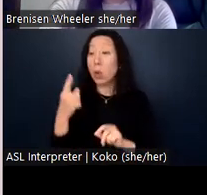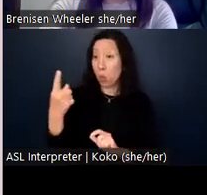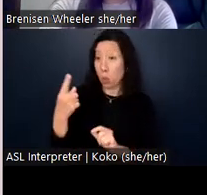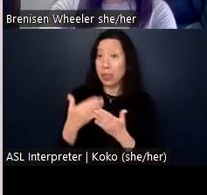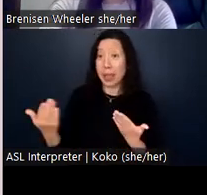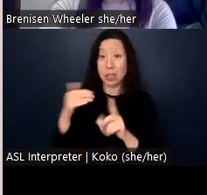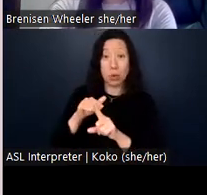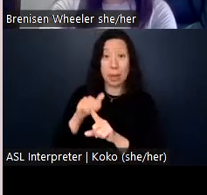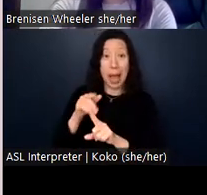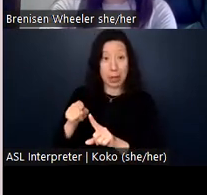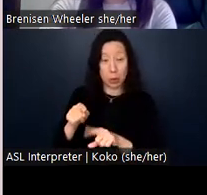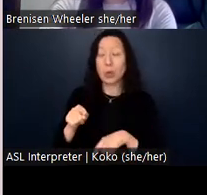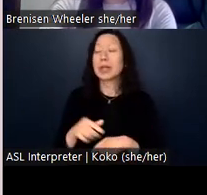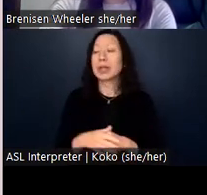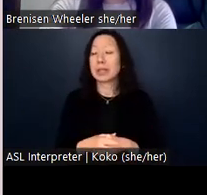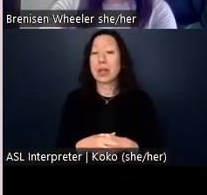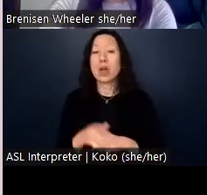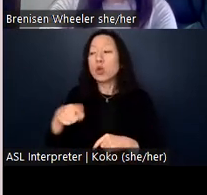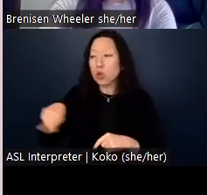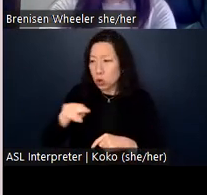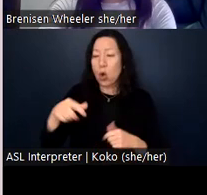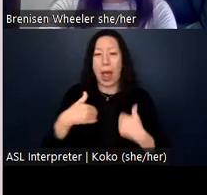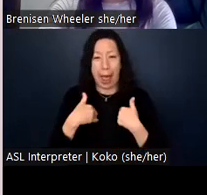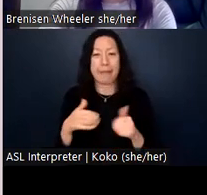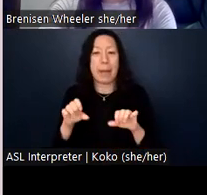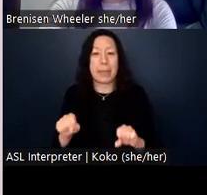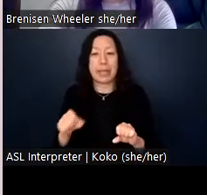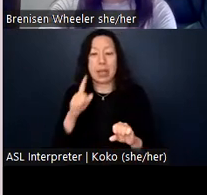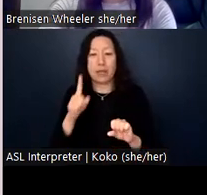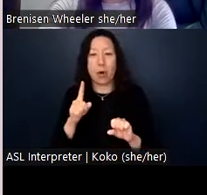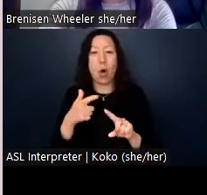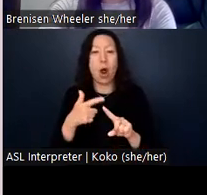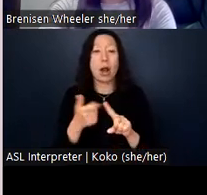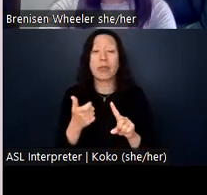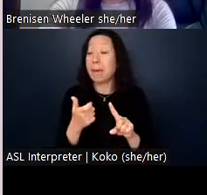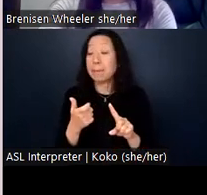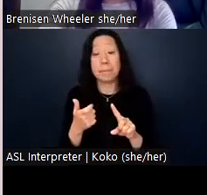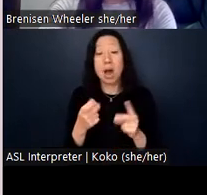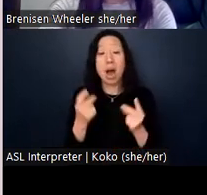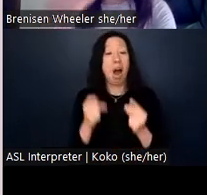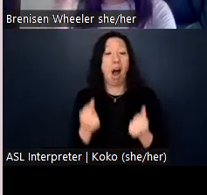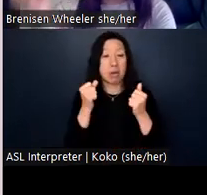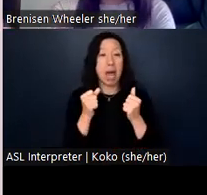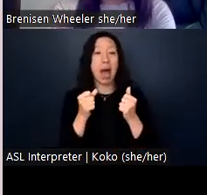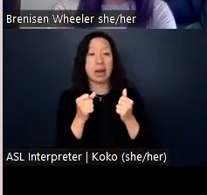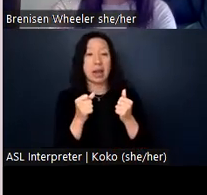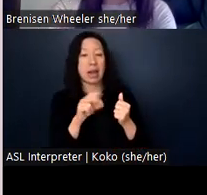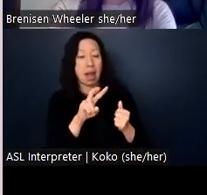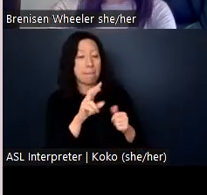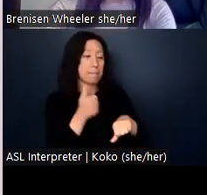the ability to shift their culture from automatically blaming and minimizing the impact of abuse